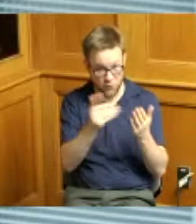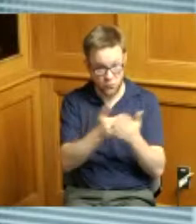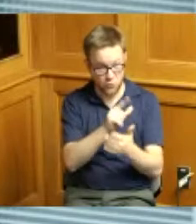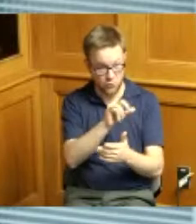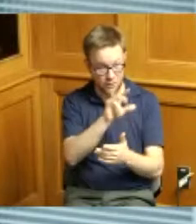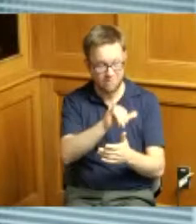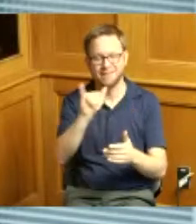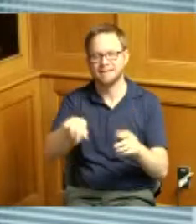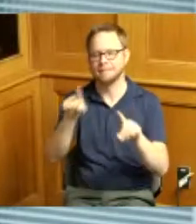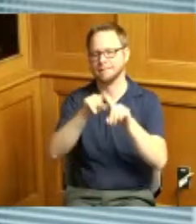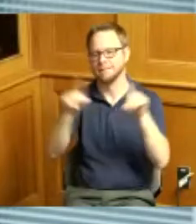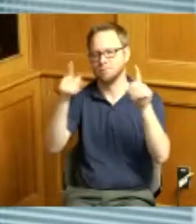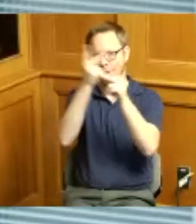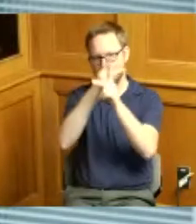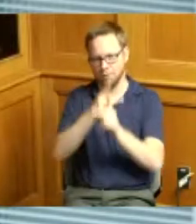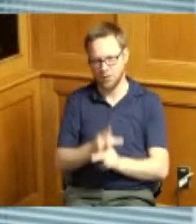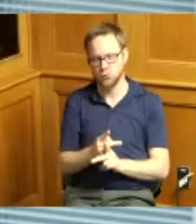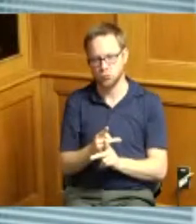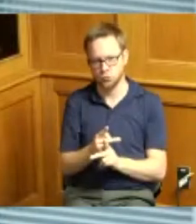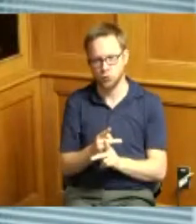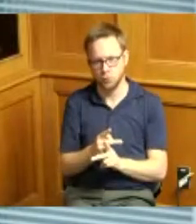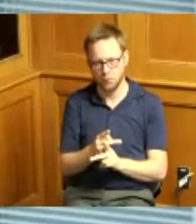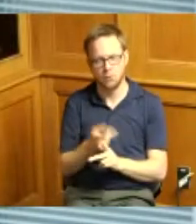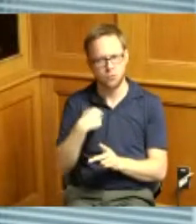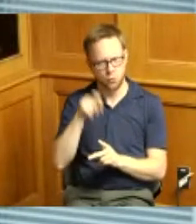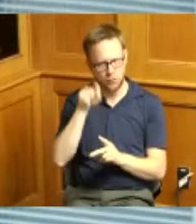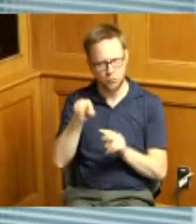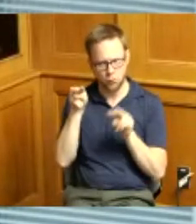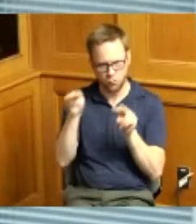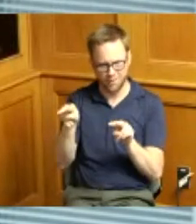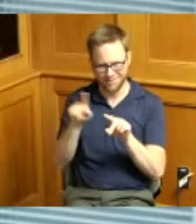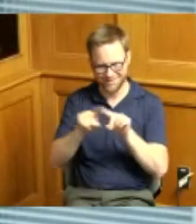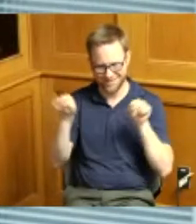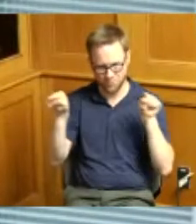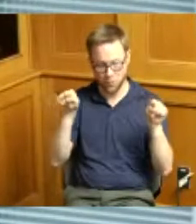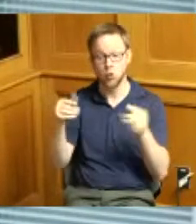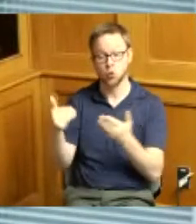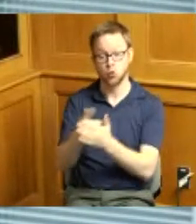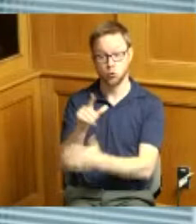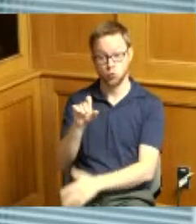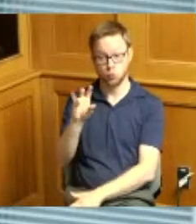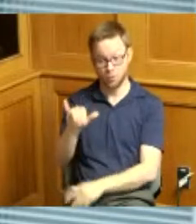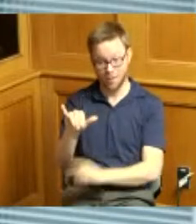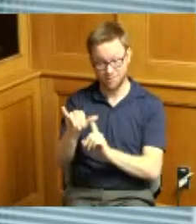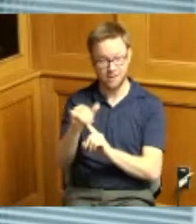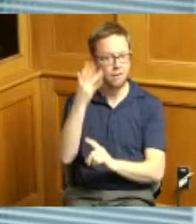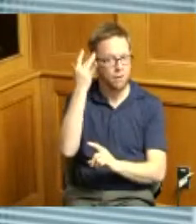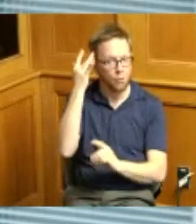of revenue and when you look at that new levies because of changes at the state going back about